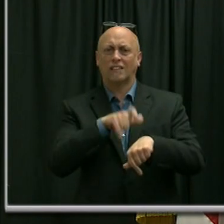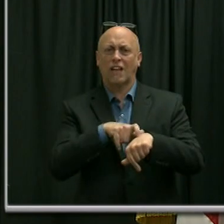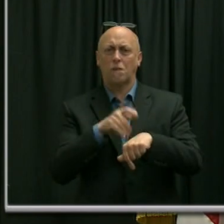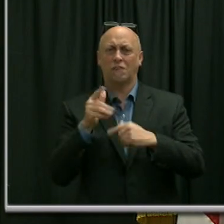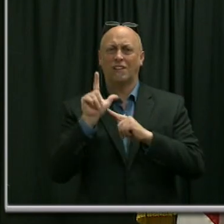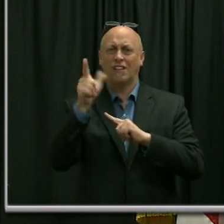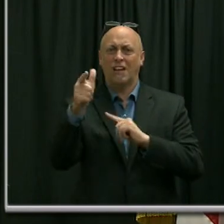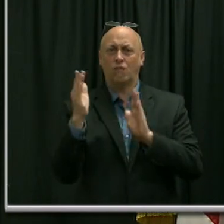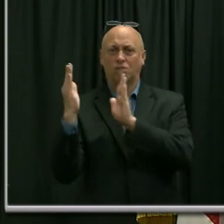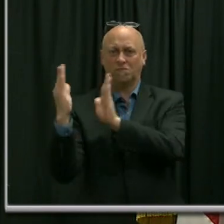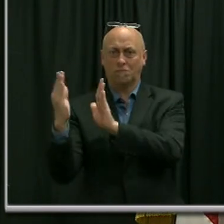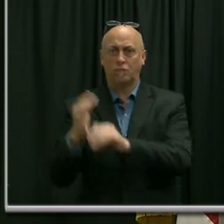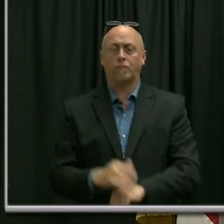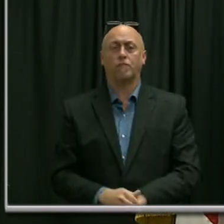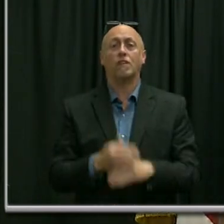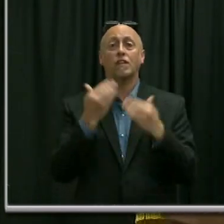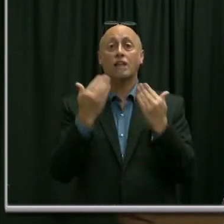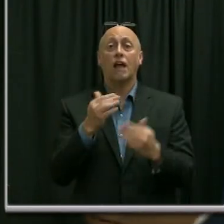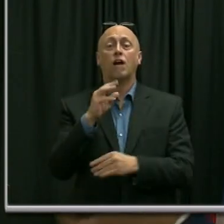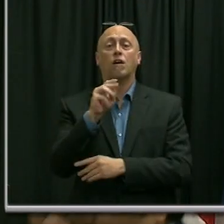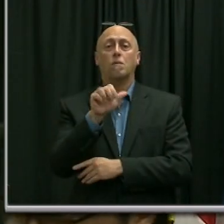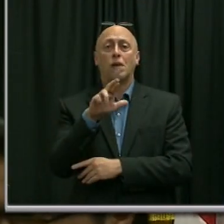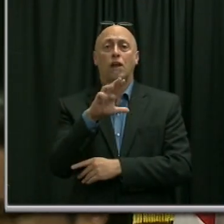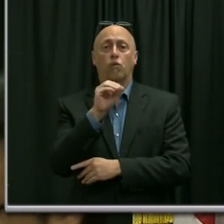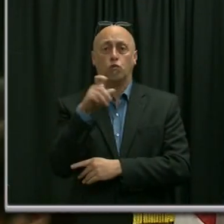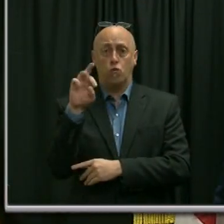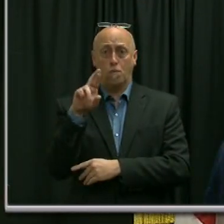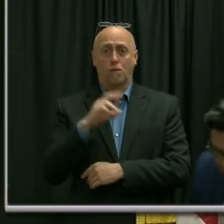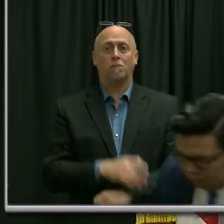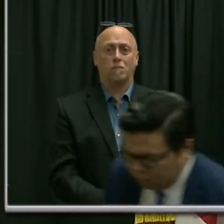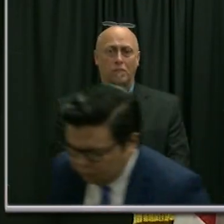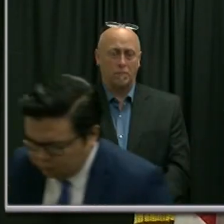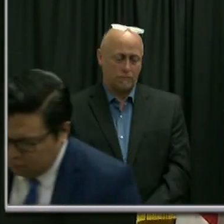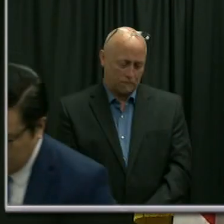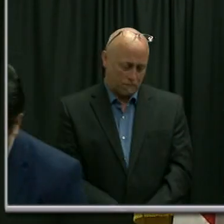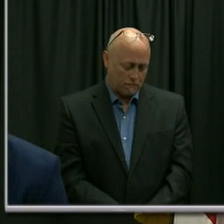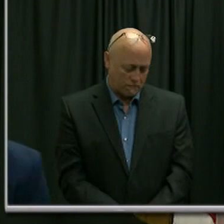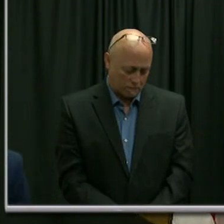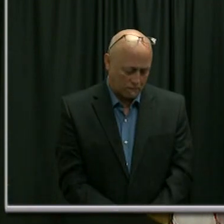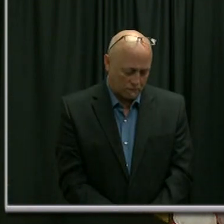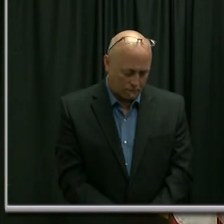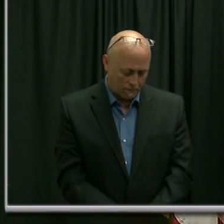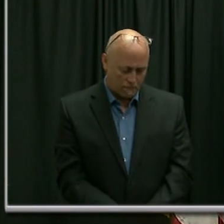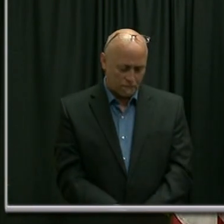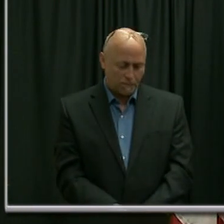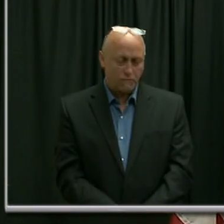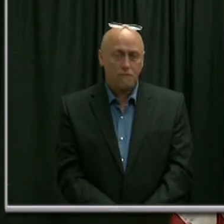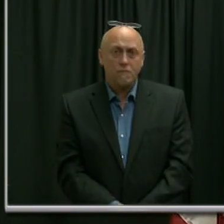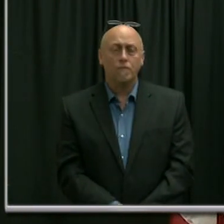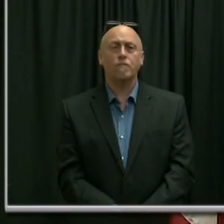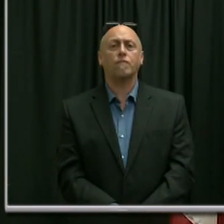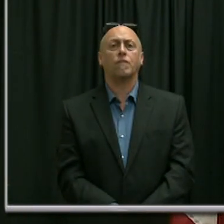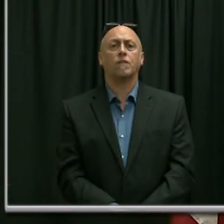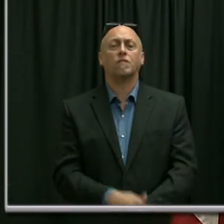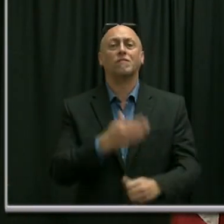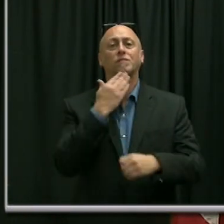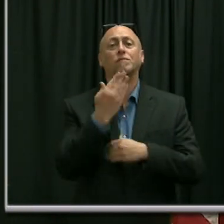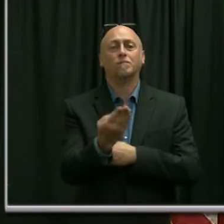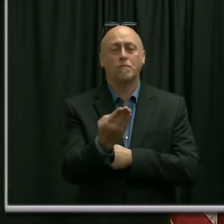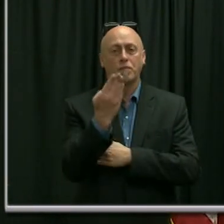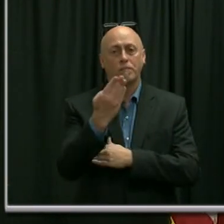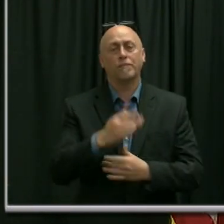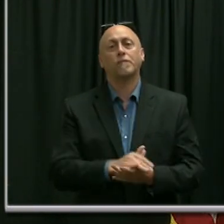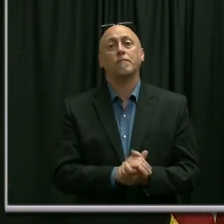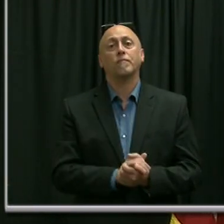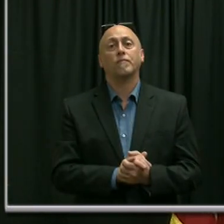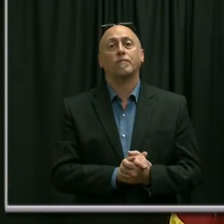SESSION. WE WILL NOW BEGIN WITH